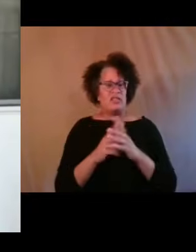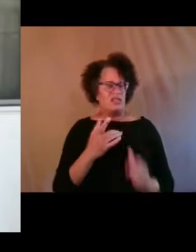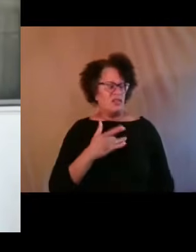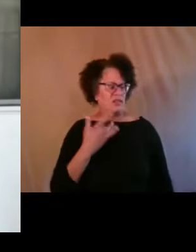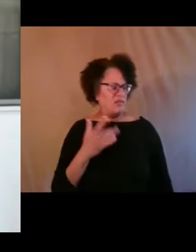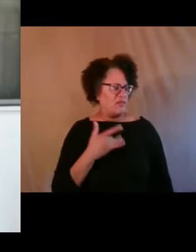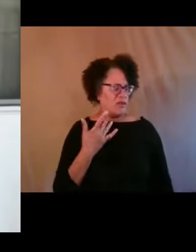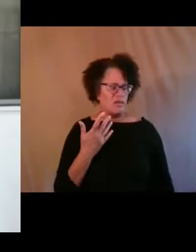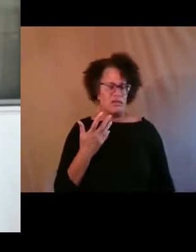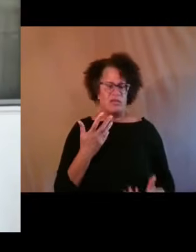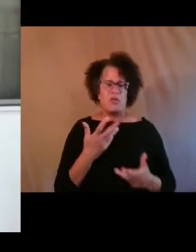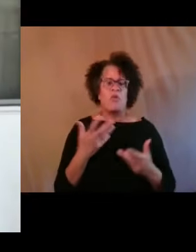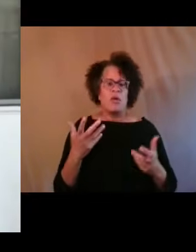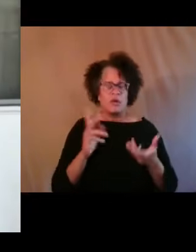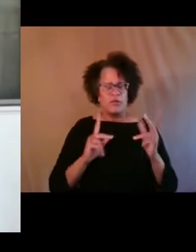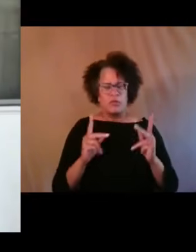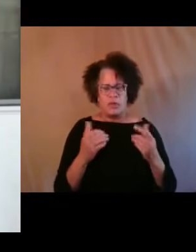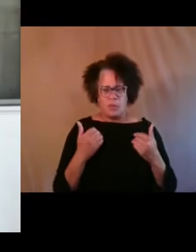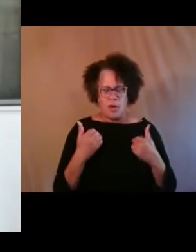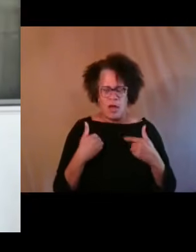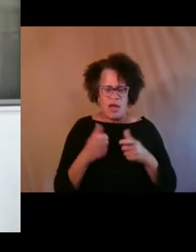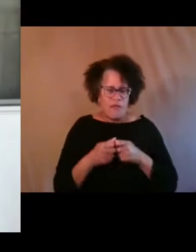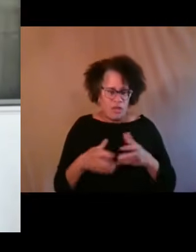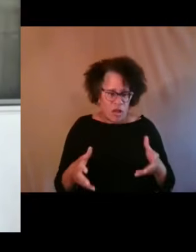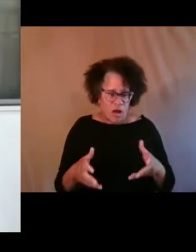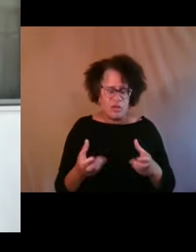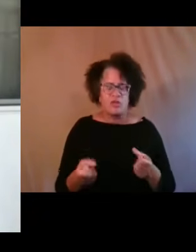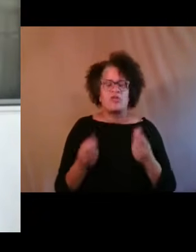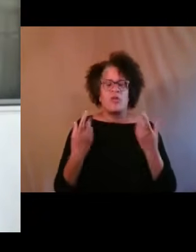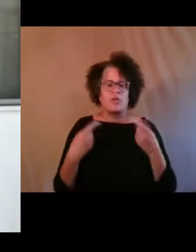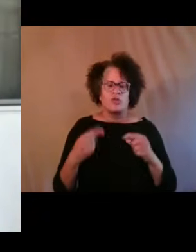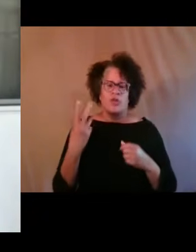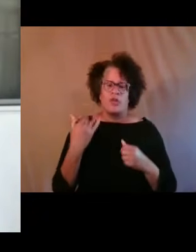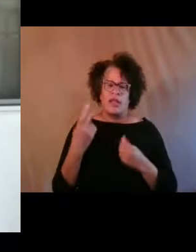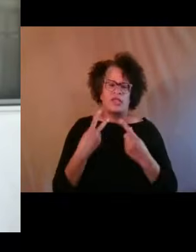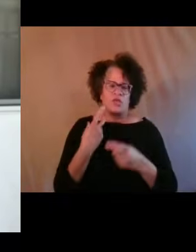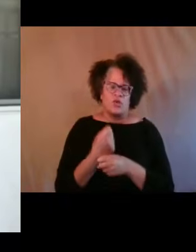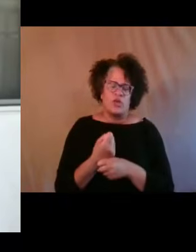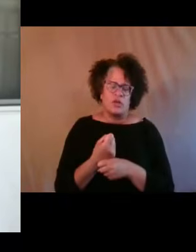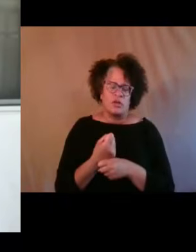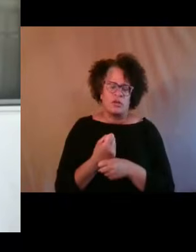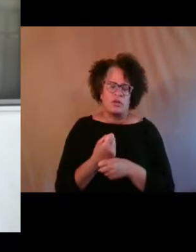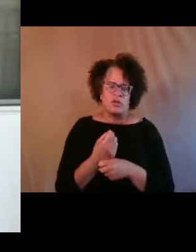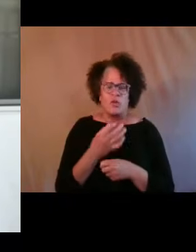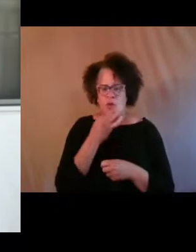for people who have lost so much over the two years, go on three in the pandemic,